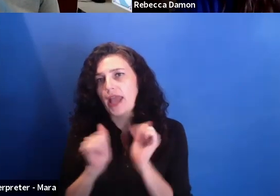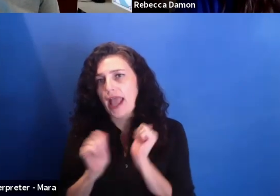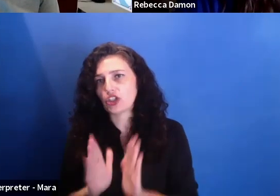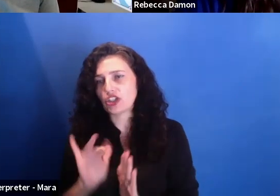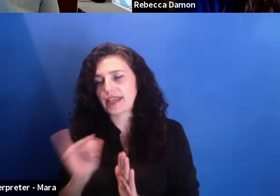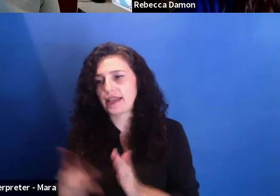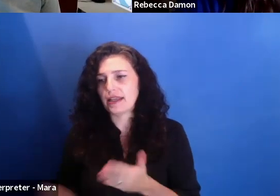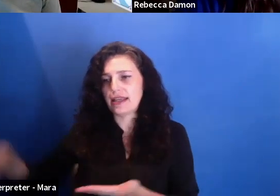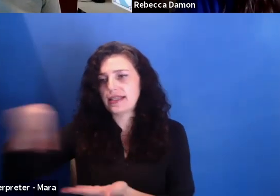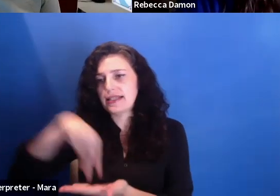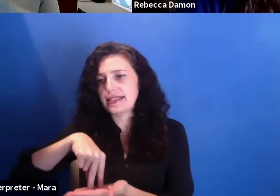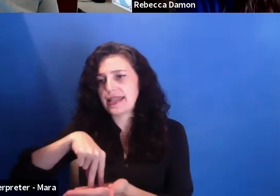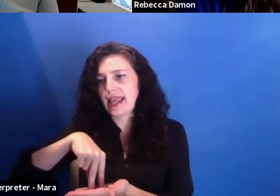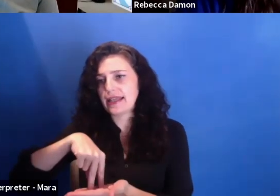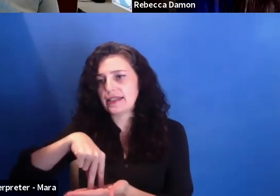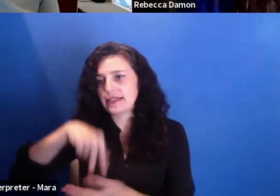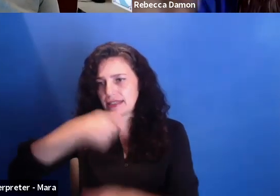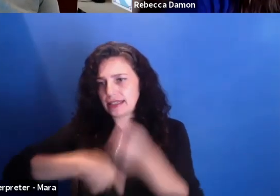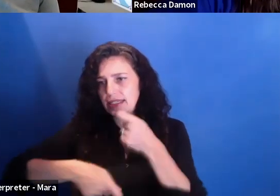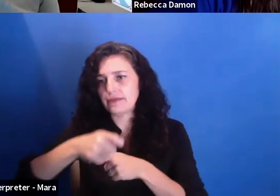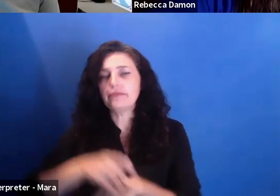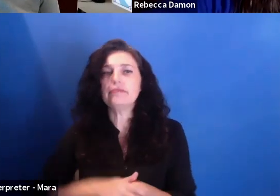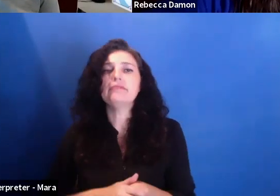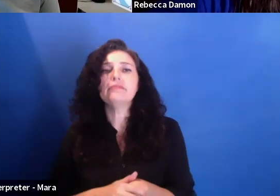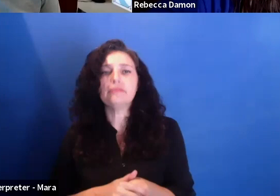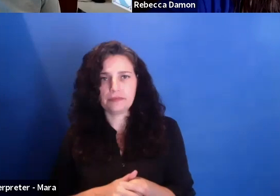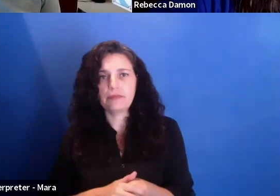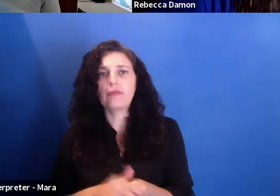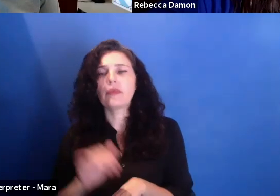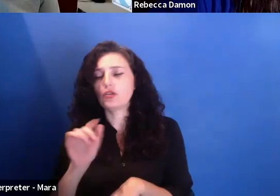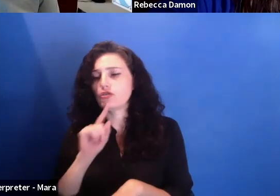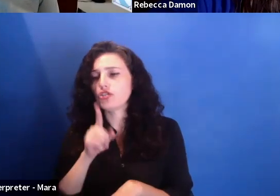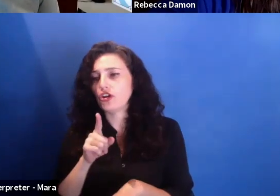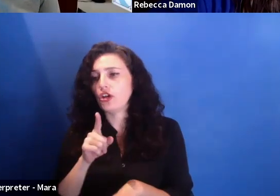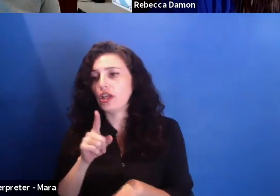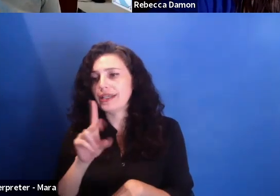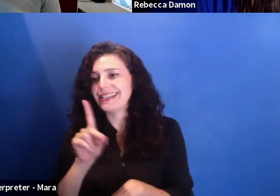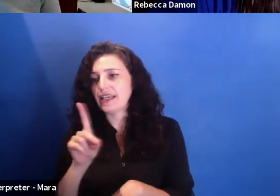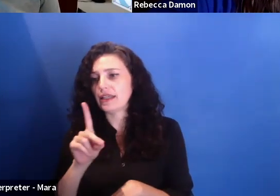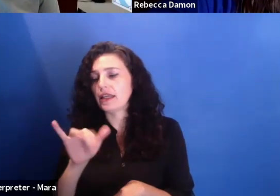Sure, there's a few. First of all, the sick leave provisions apply to background actors and stand-ins